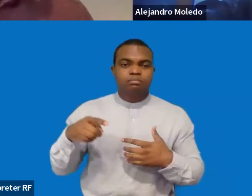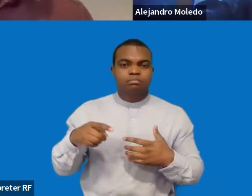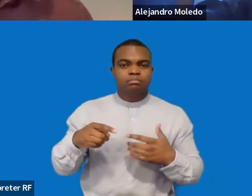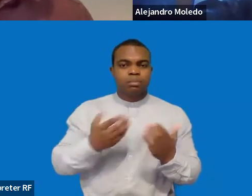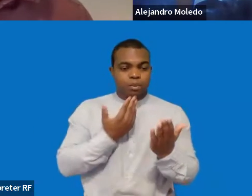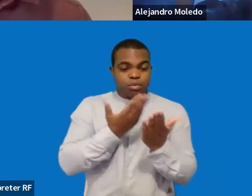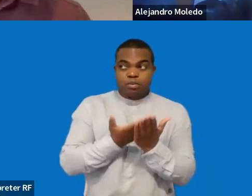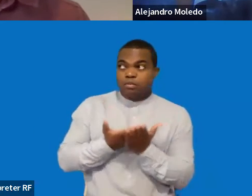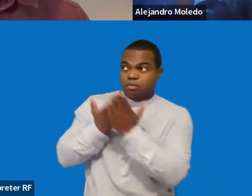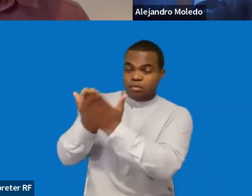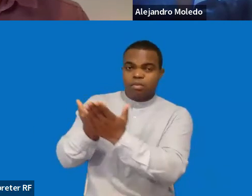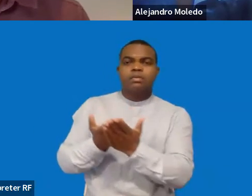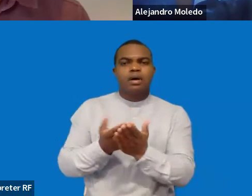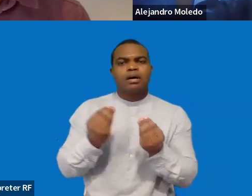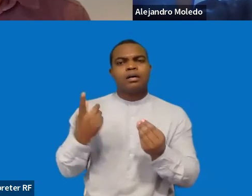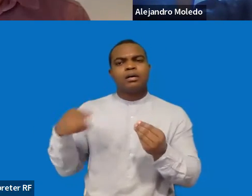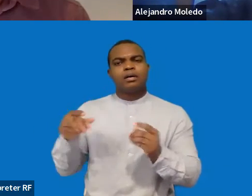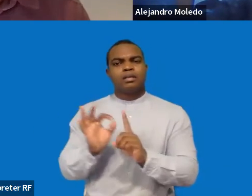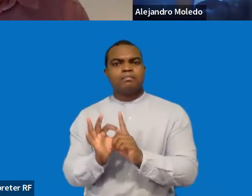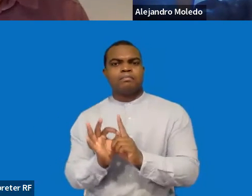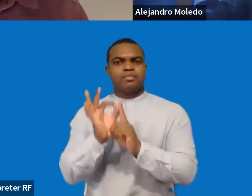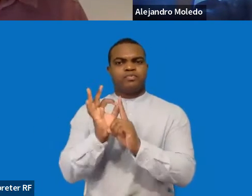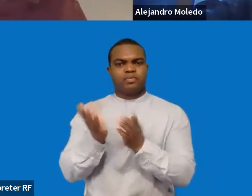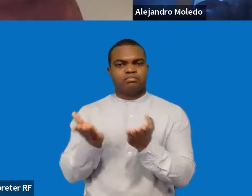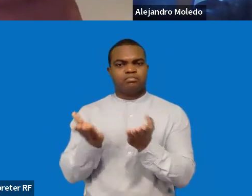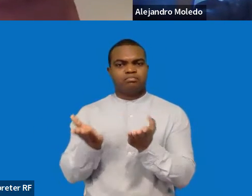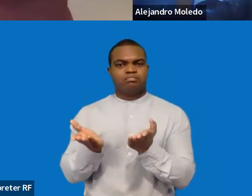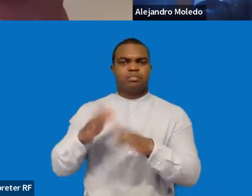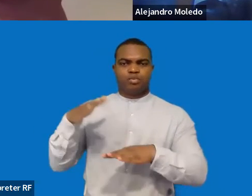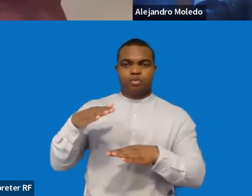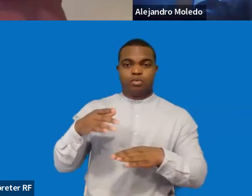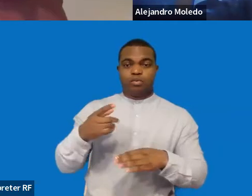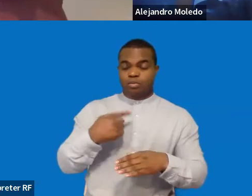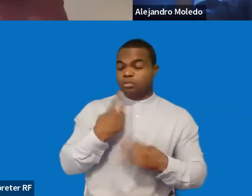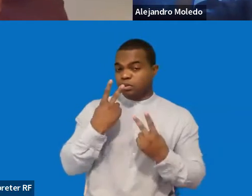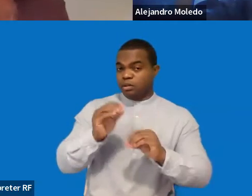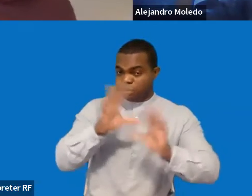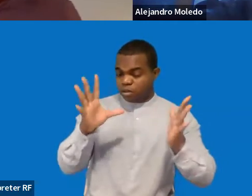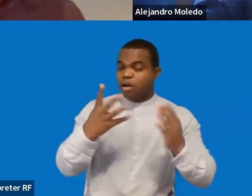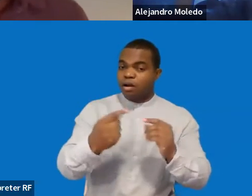I wouldn't say easier, because it's not easy at all to deal with certain policy-makers,